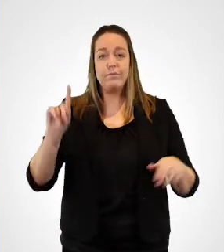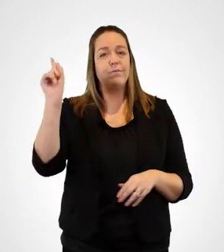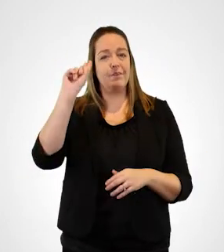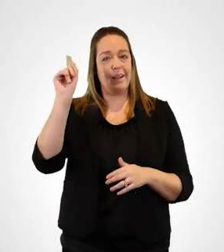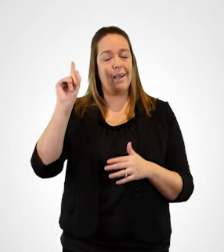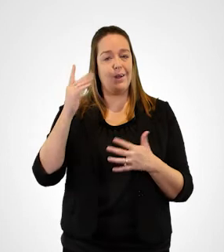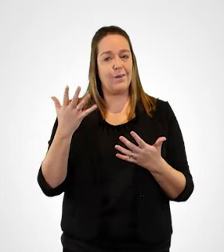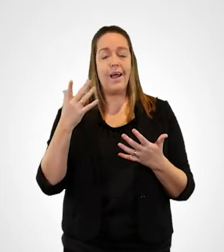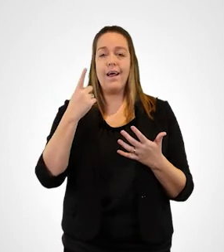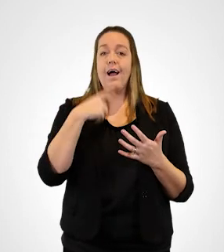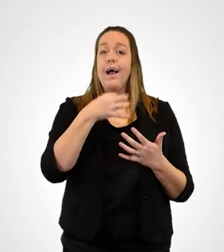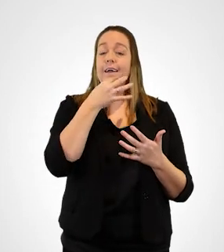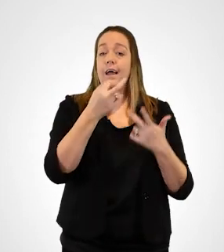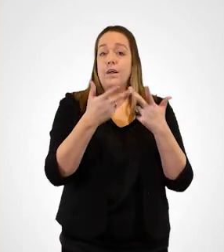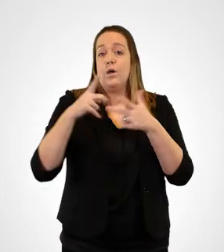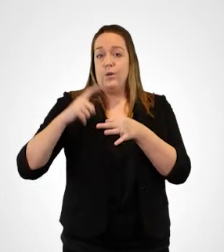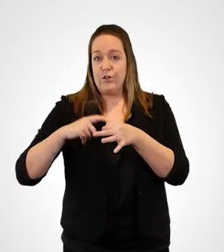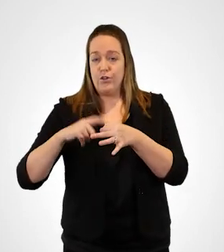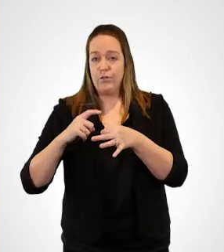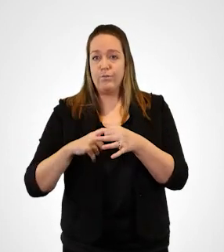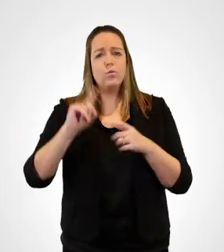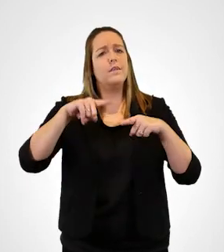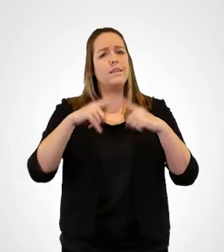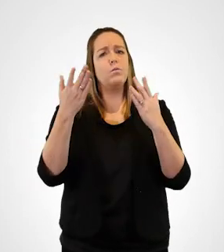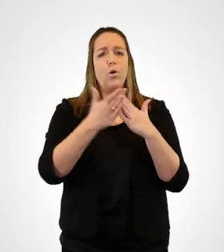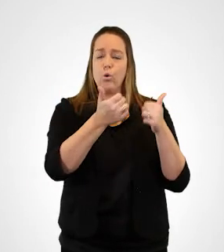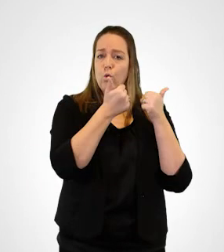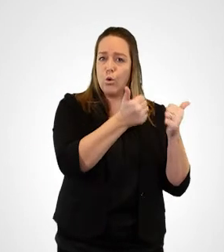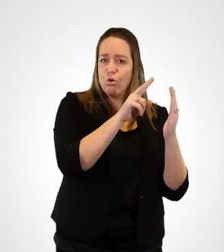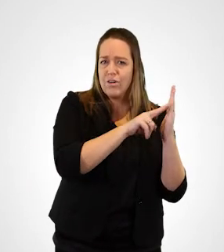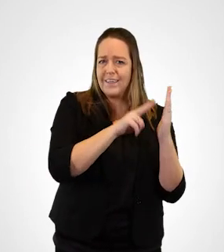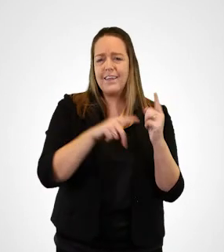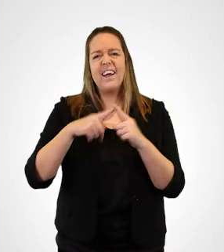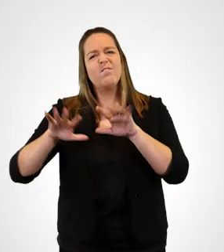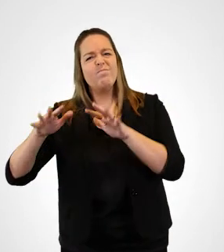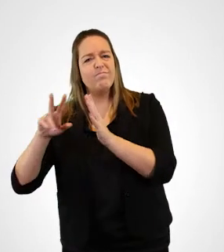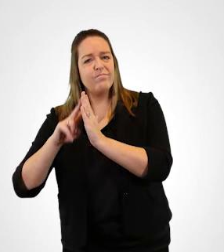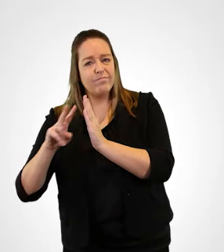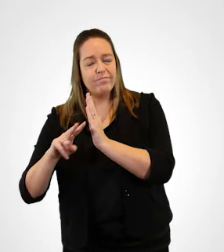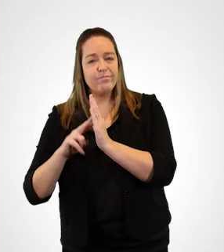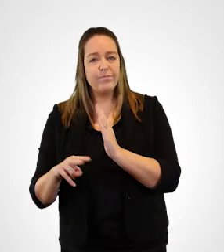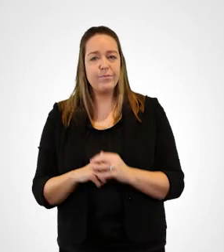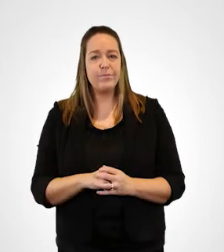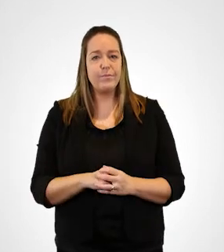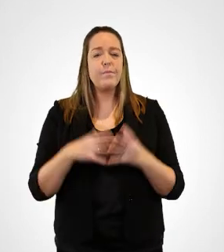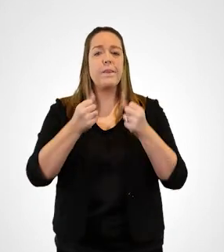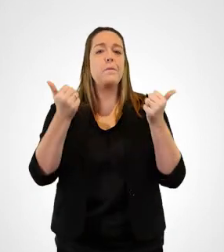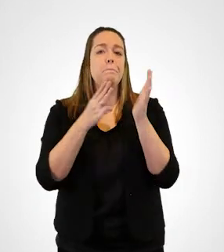now I want to turn to the other question of what's the difference between the good readers and the poor readers. We took a number of measures,